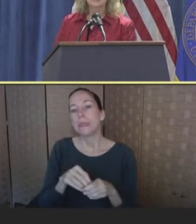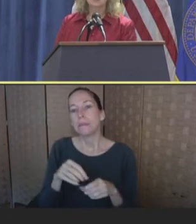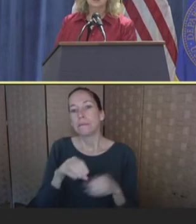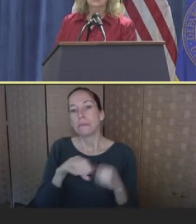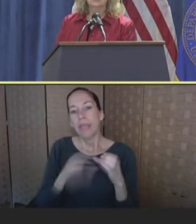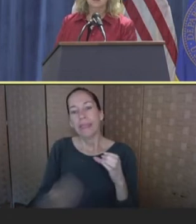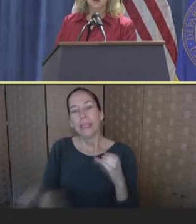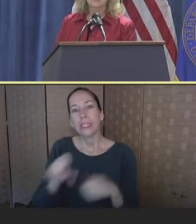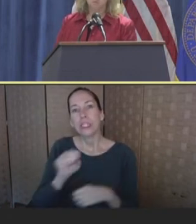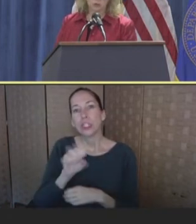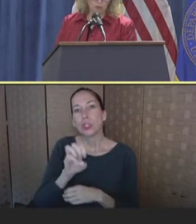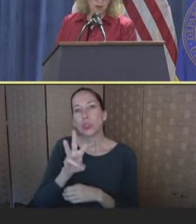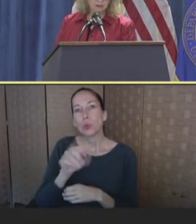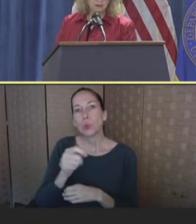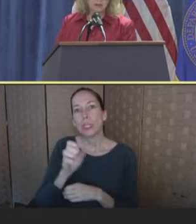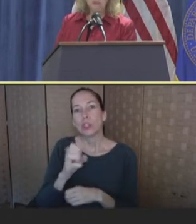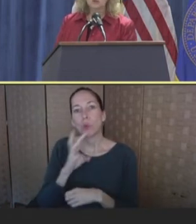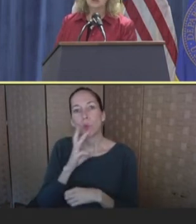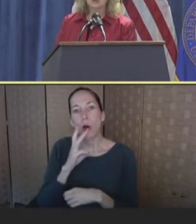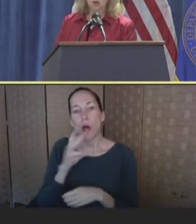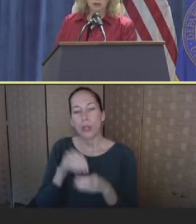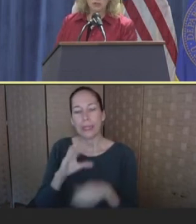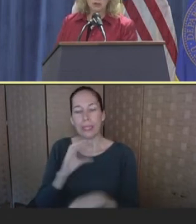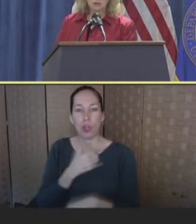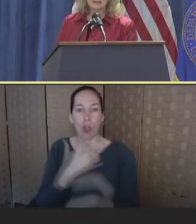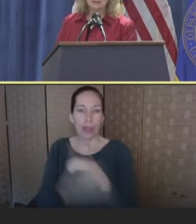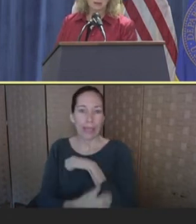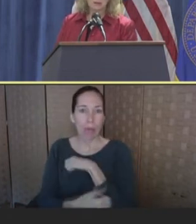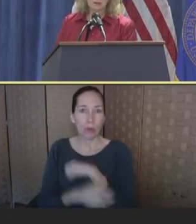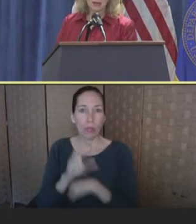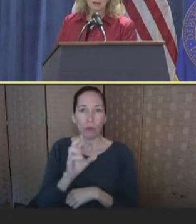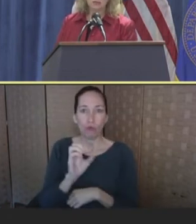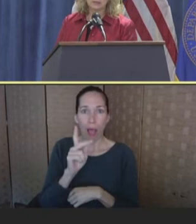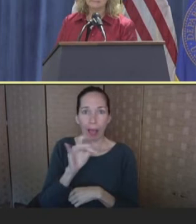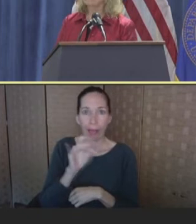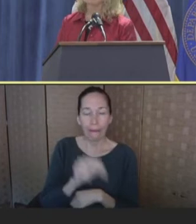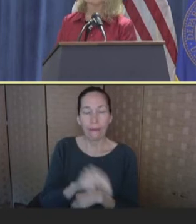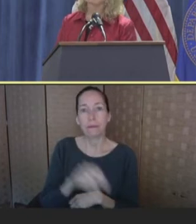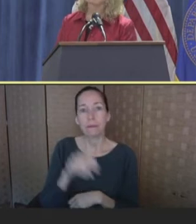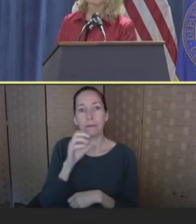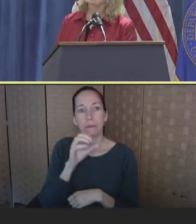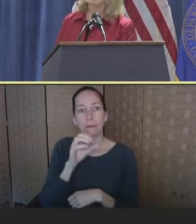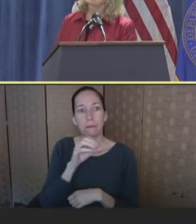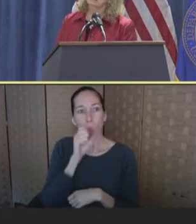as well as in -- so that's Rockland, as well as in Orange County, Sullivan County, New